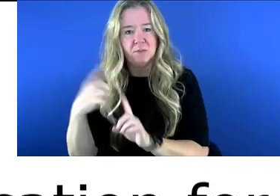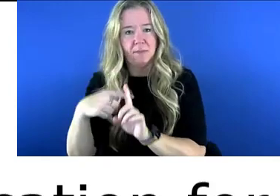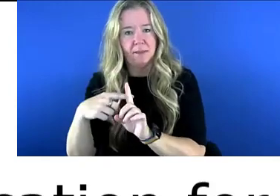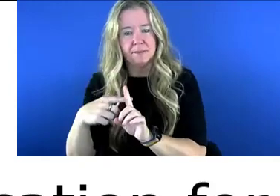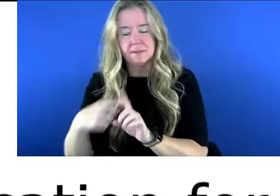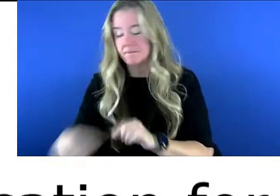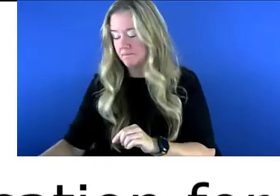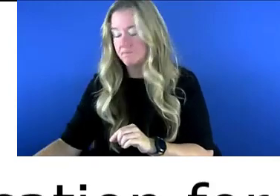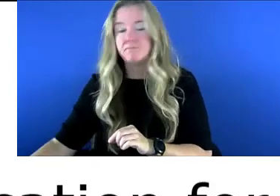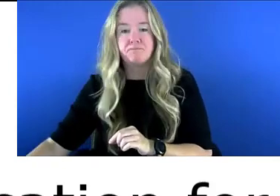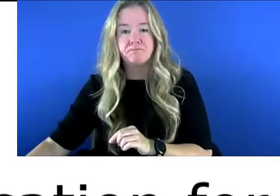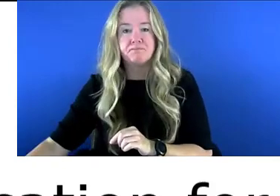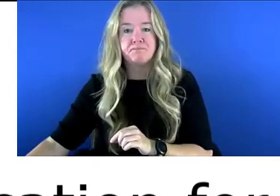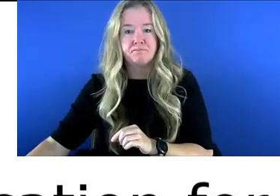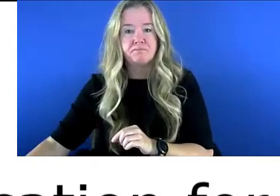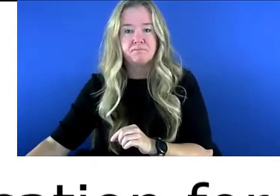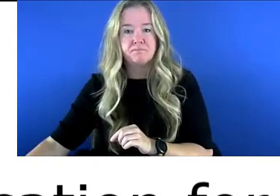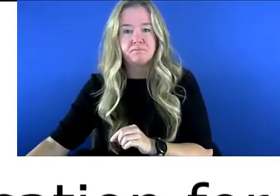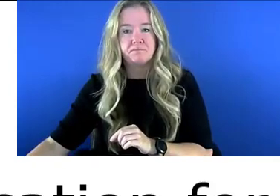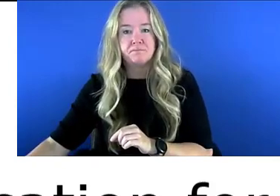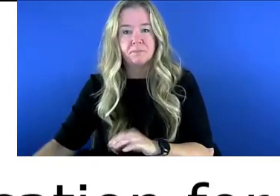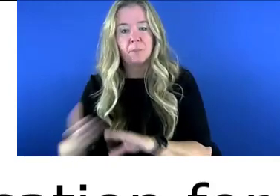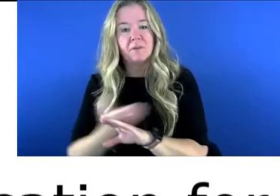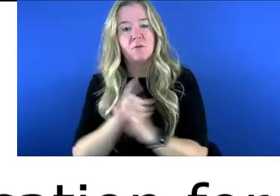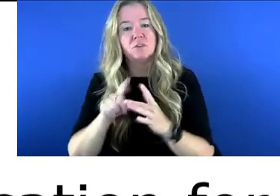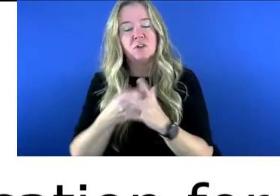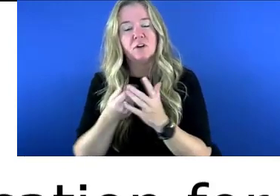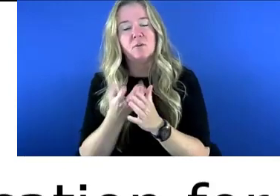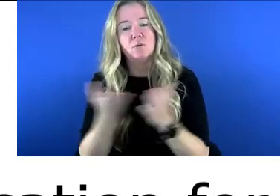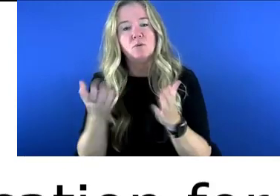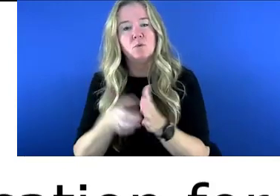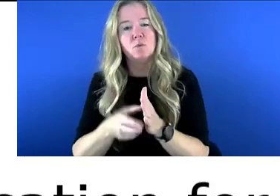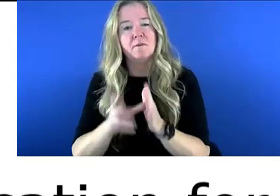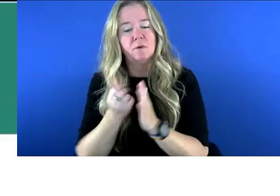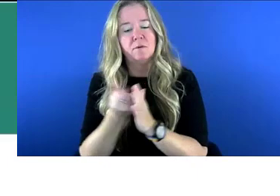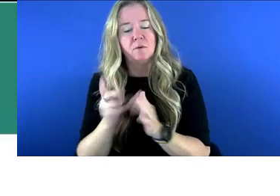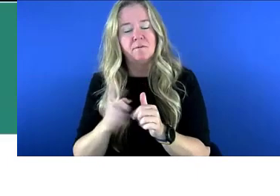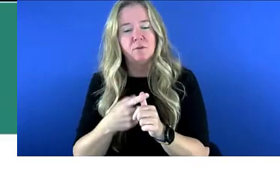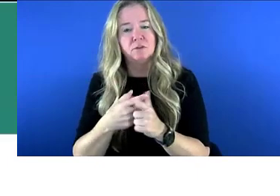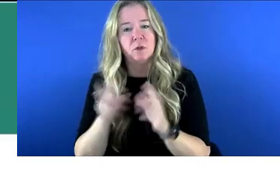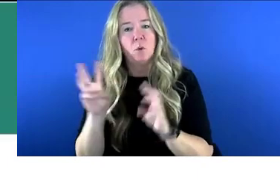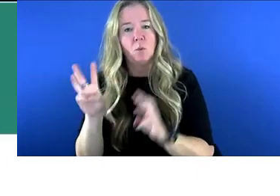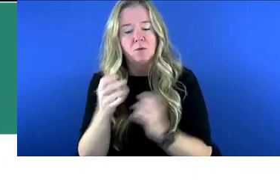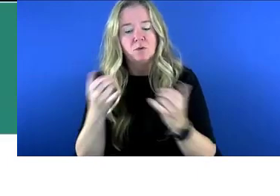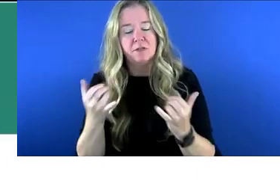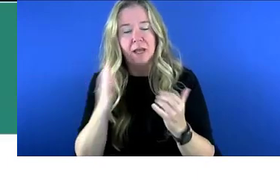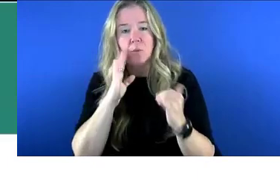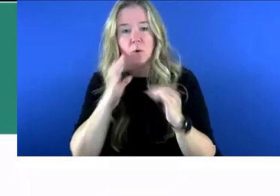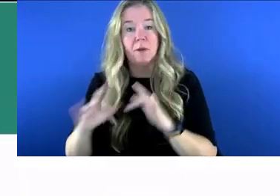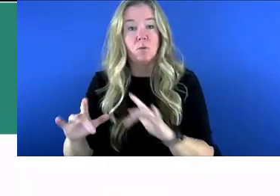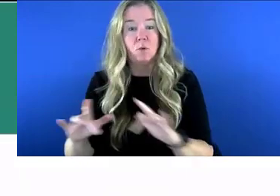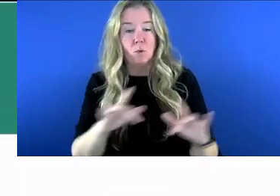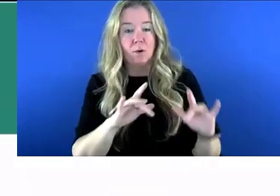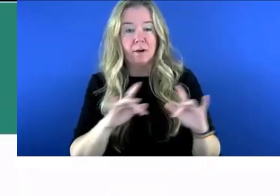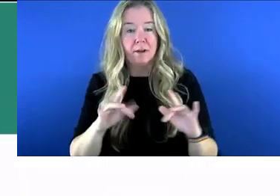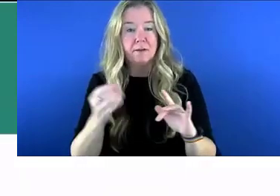KELLY DUNHAM >> Before we get started today, I just have a few items to go over. The webinar today is being recorded and it will be posted